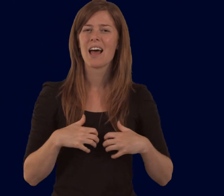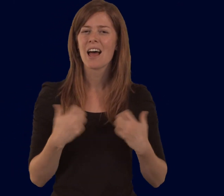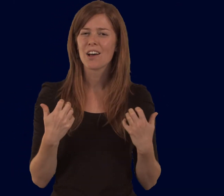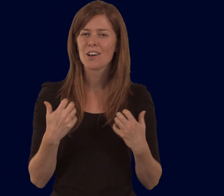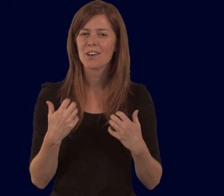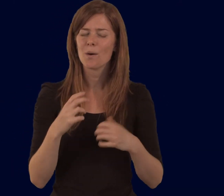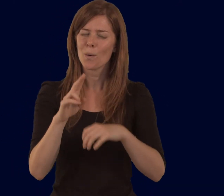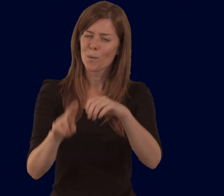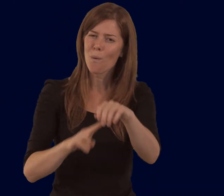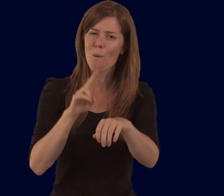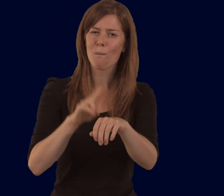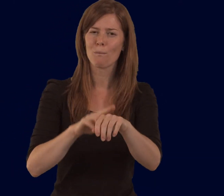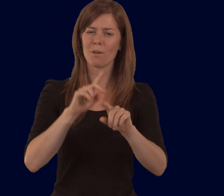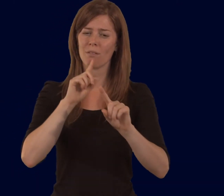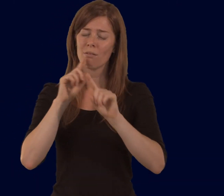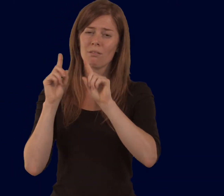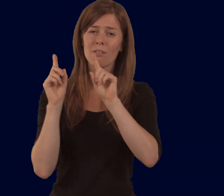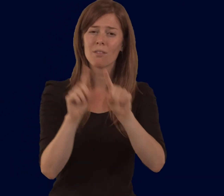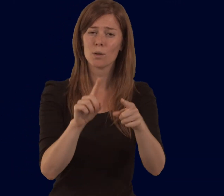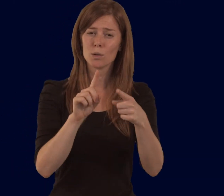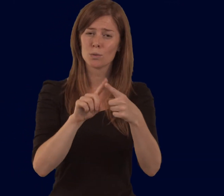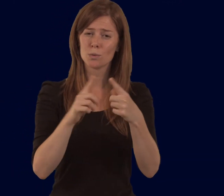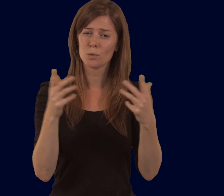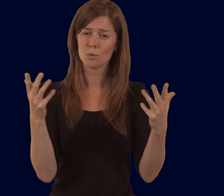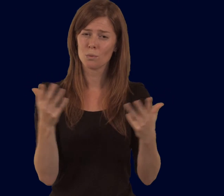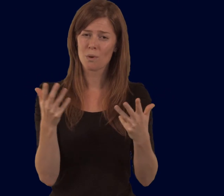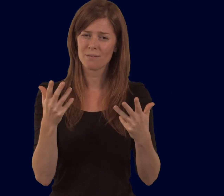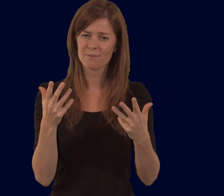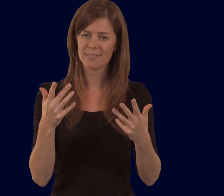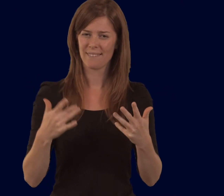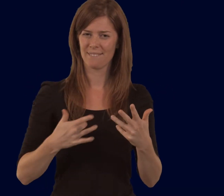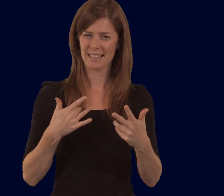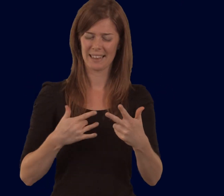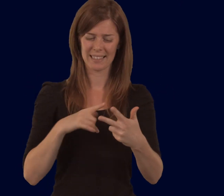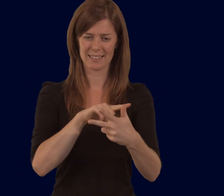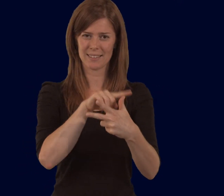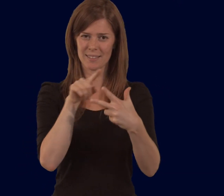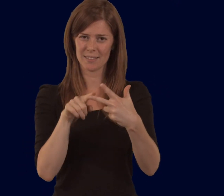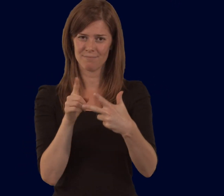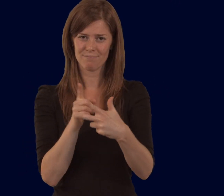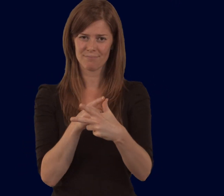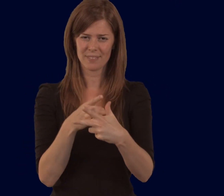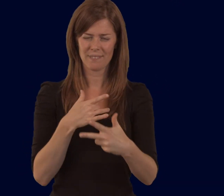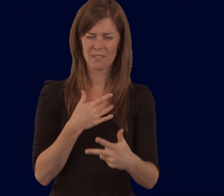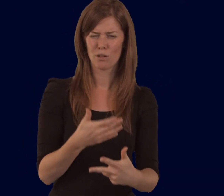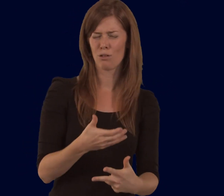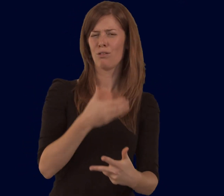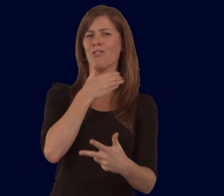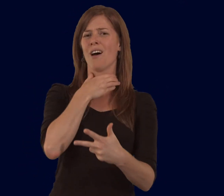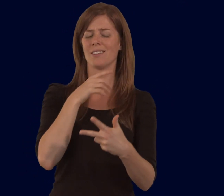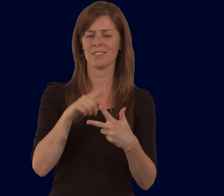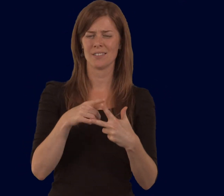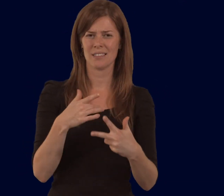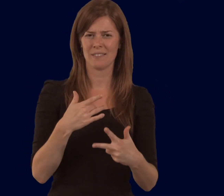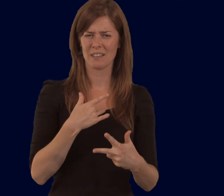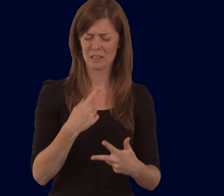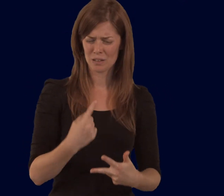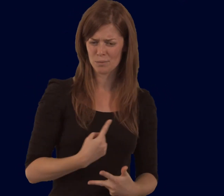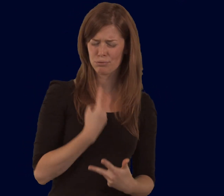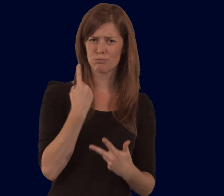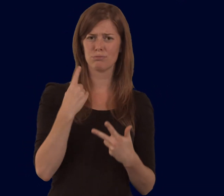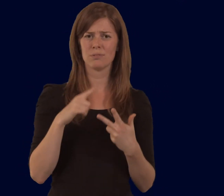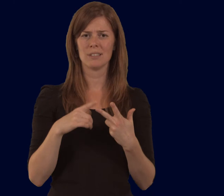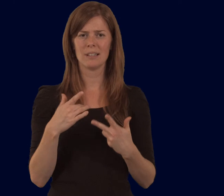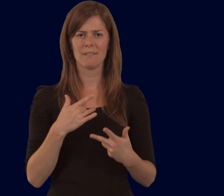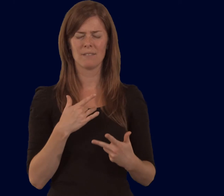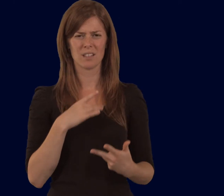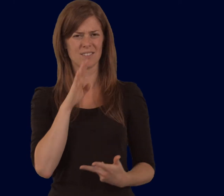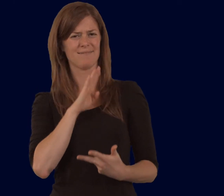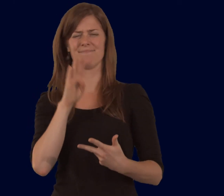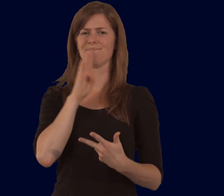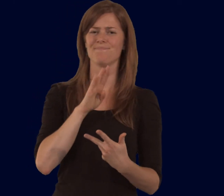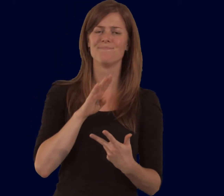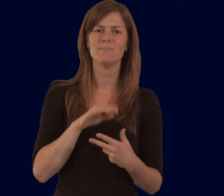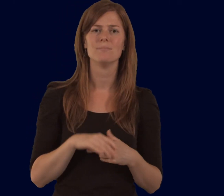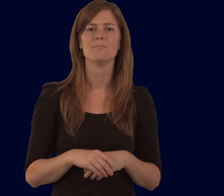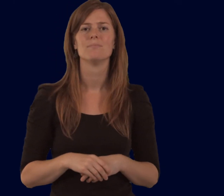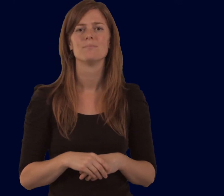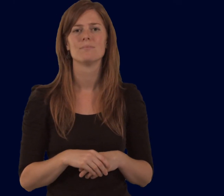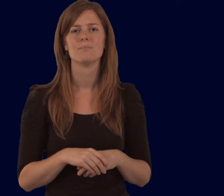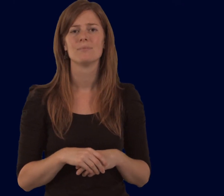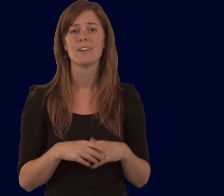Anger is a normal reaction to feelings of being threatened, feeling offended, or frustrated.